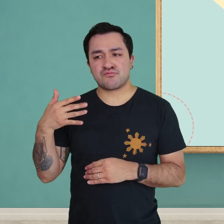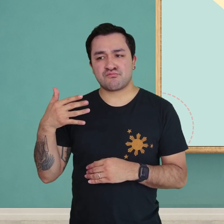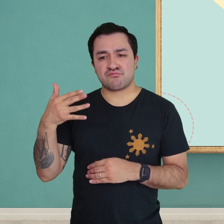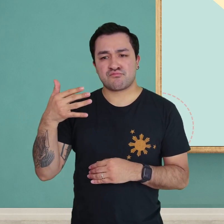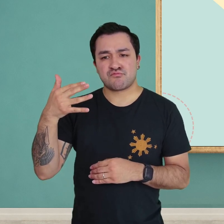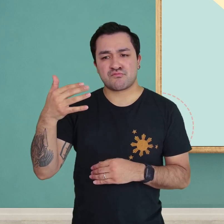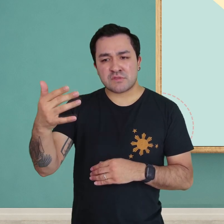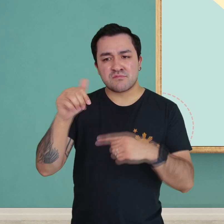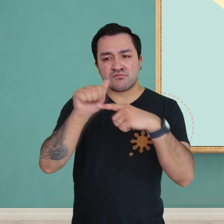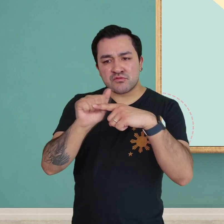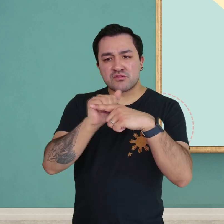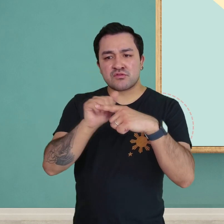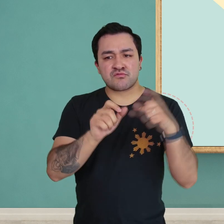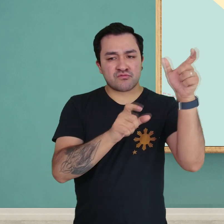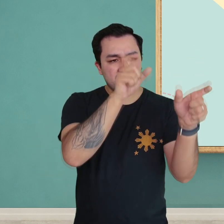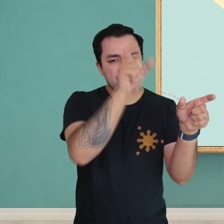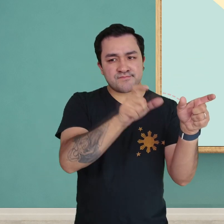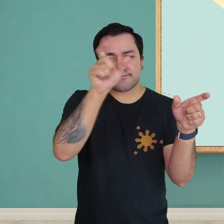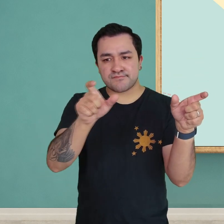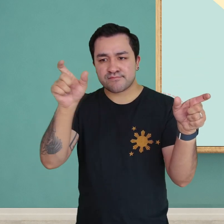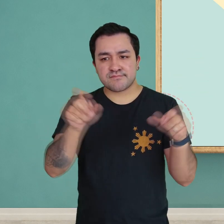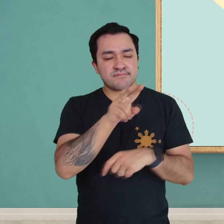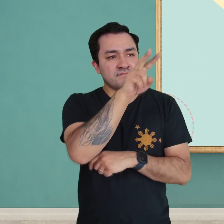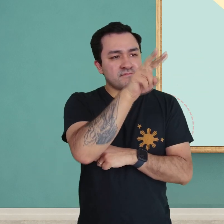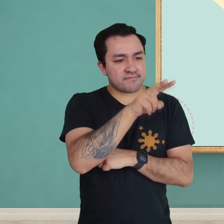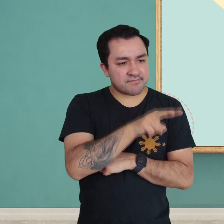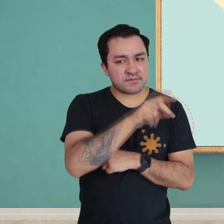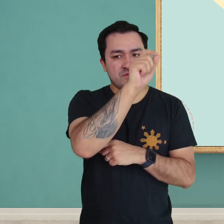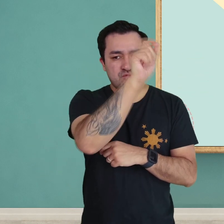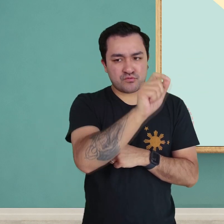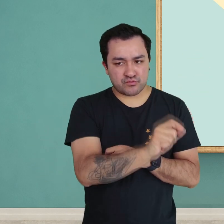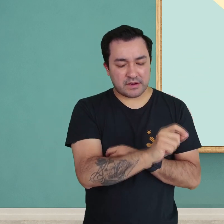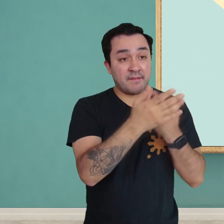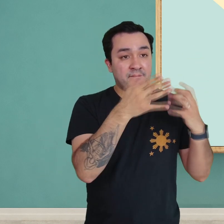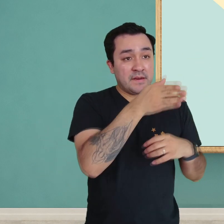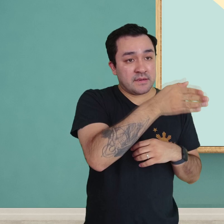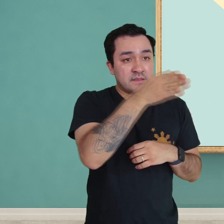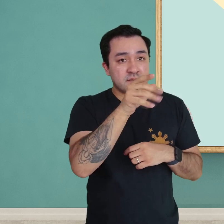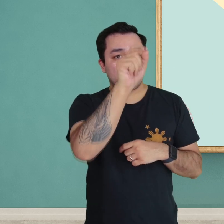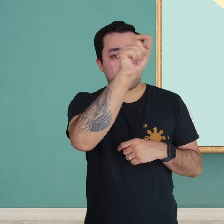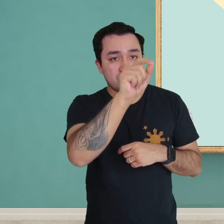As you practice, take each column separately and slowly. As you know from the previous practice,